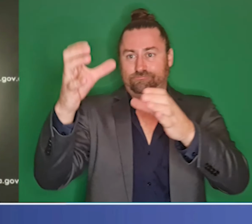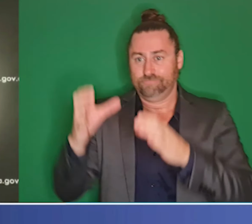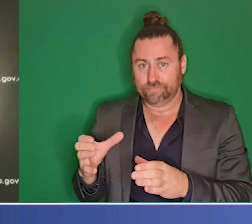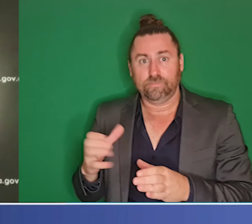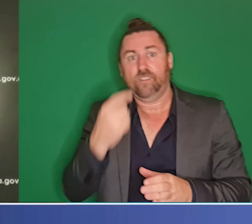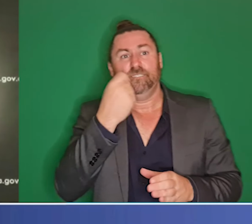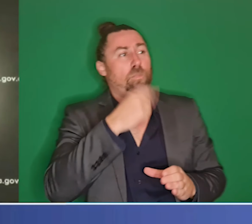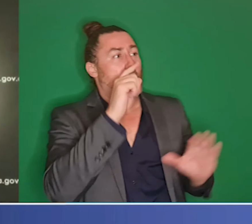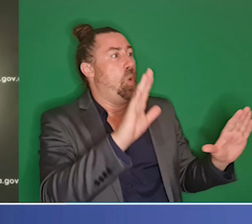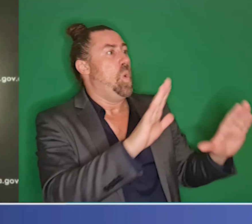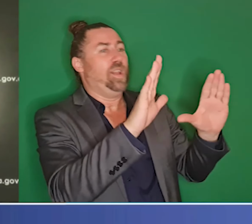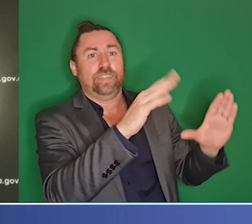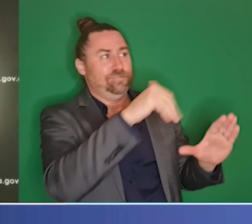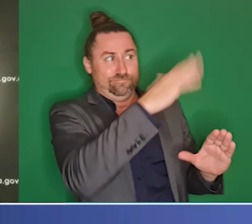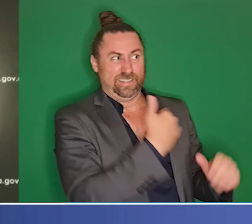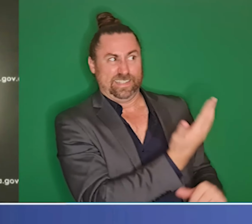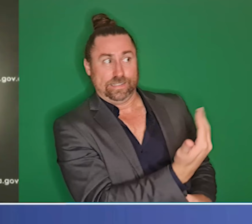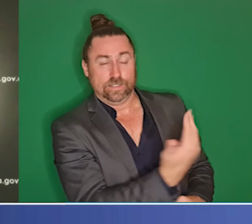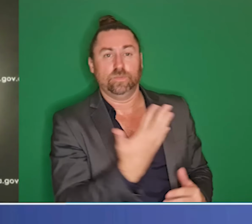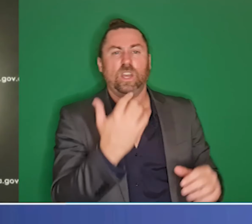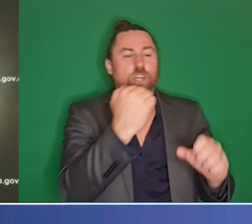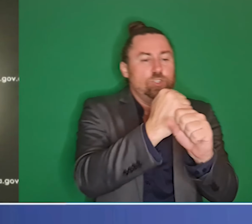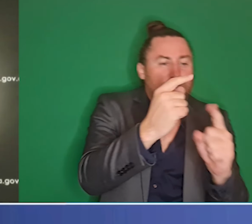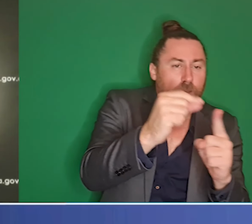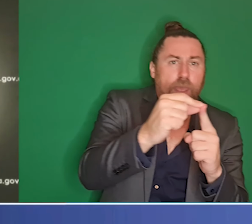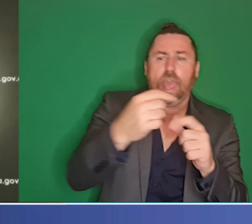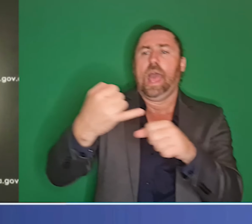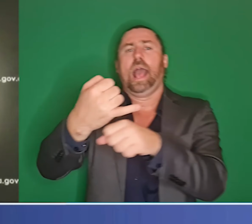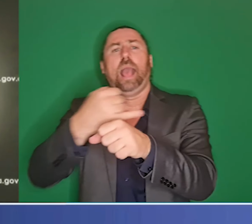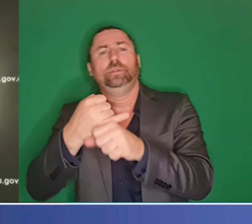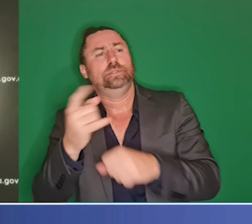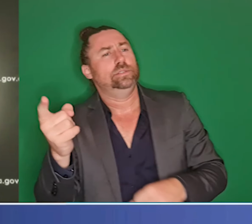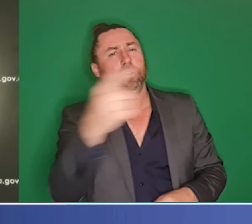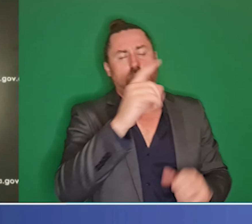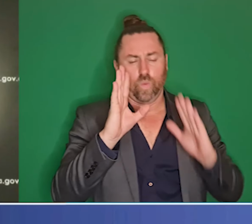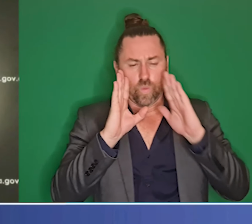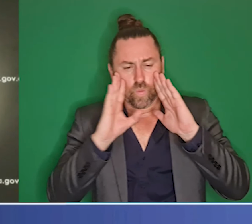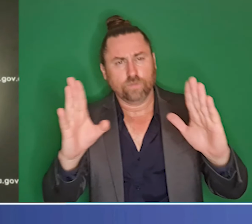but our GPs in particular and our pharmacies in particular have stood up